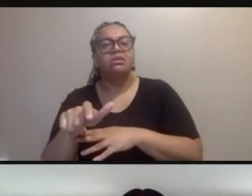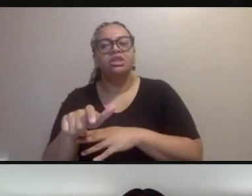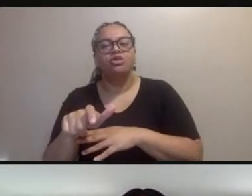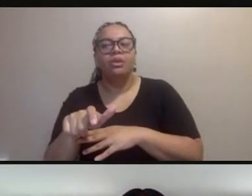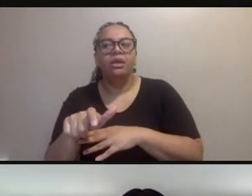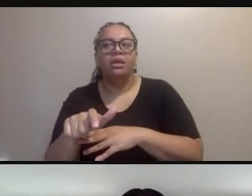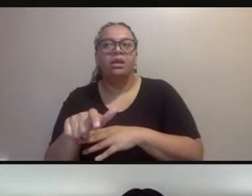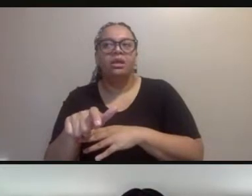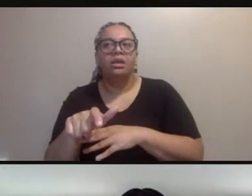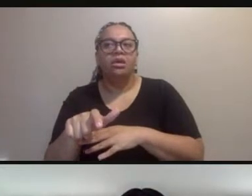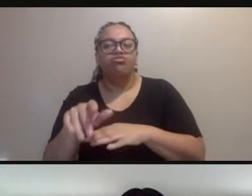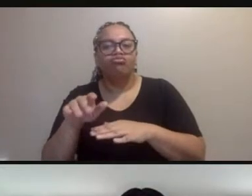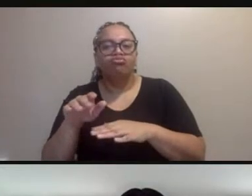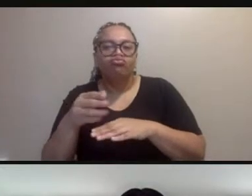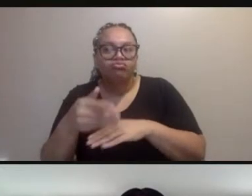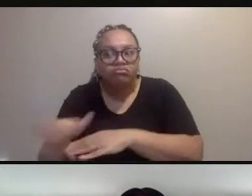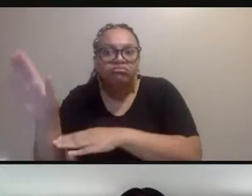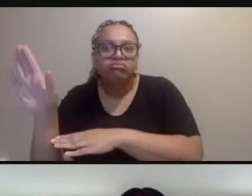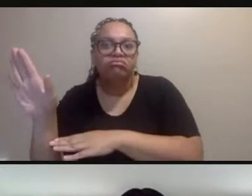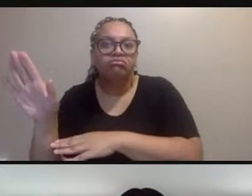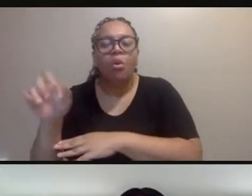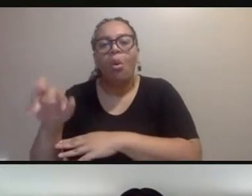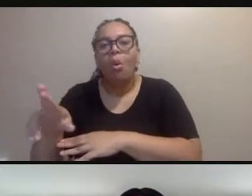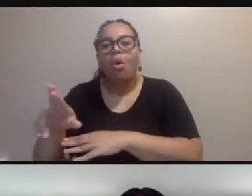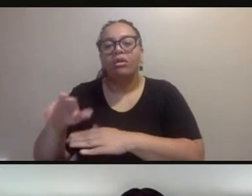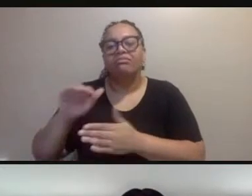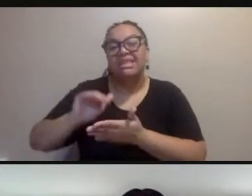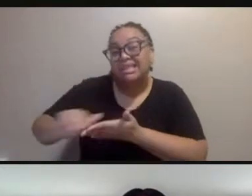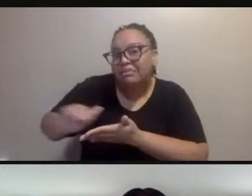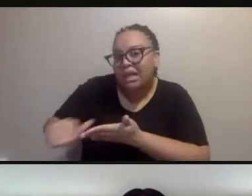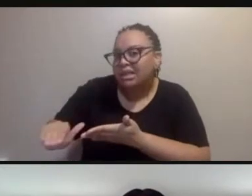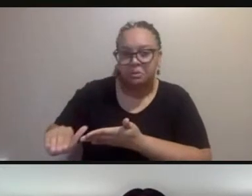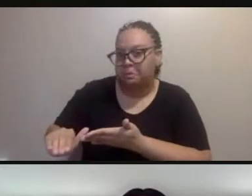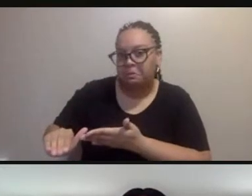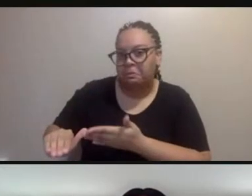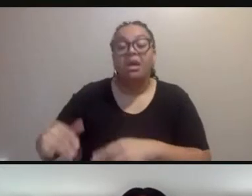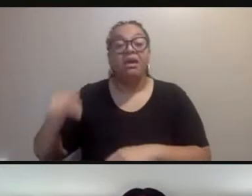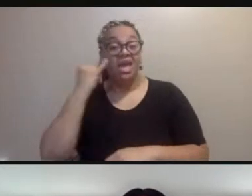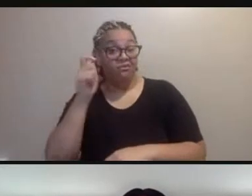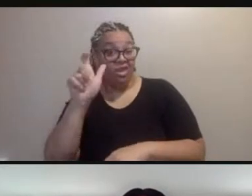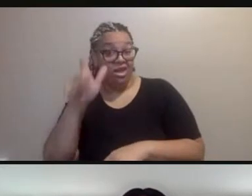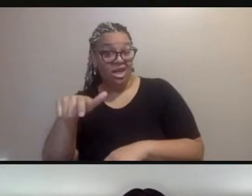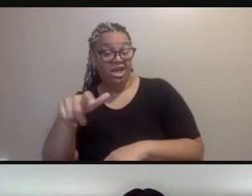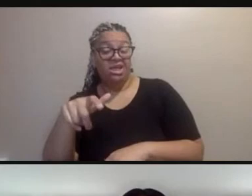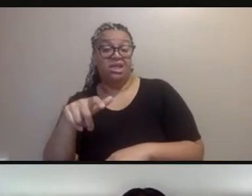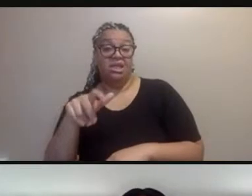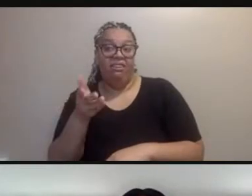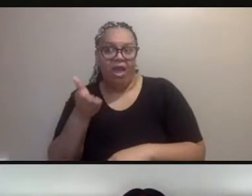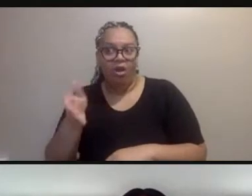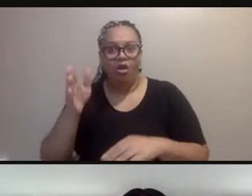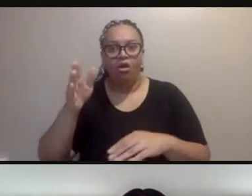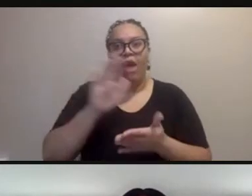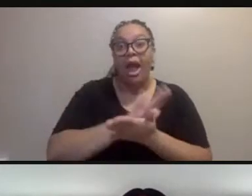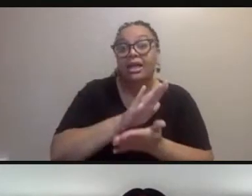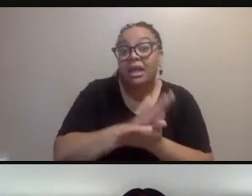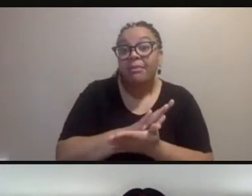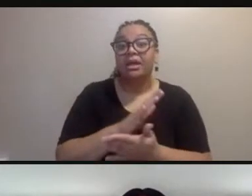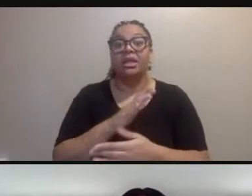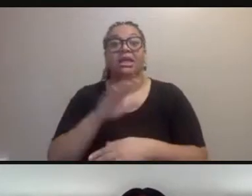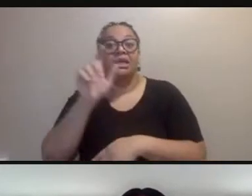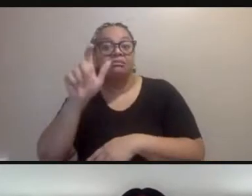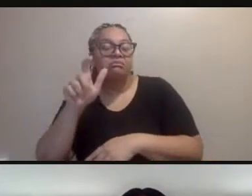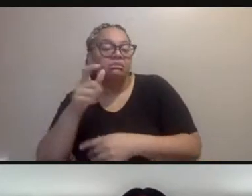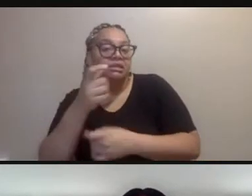BUT I DON'T THINK THAT STUDENTS